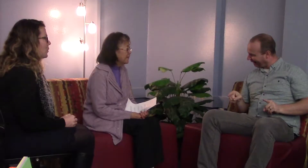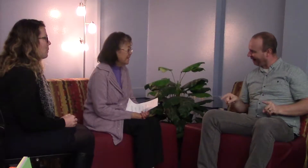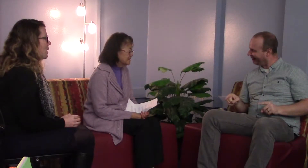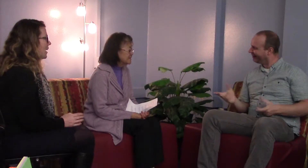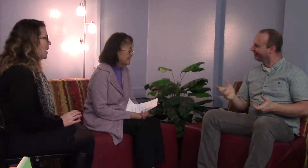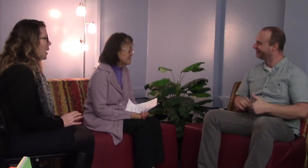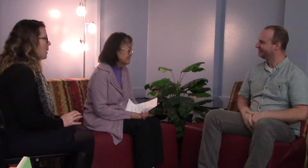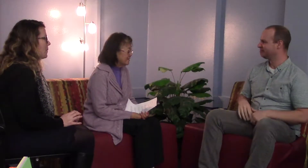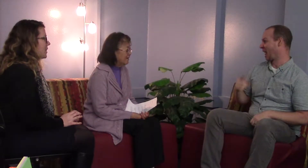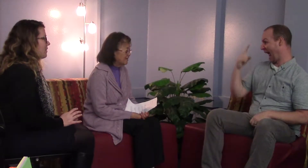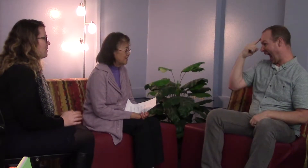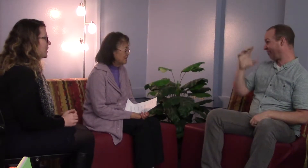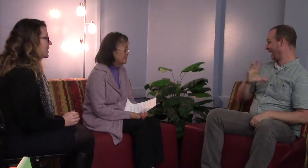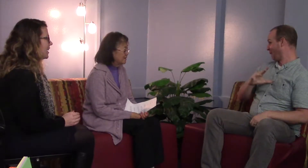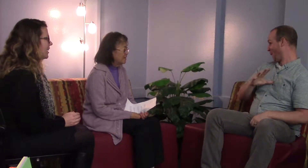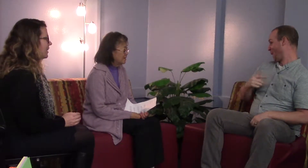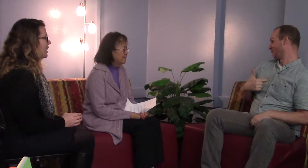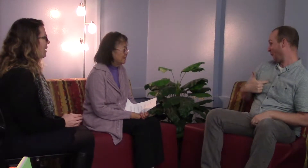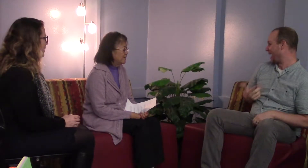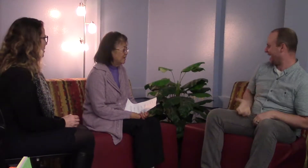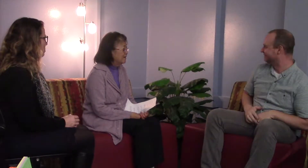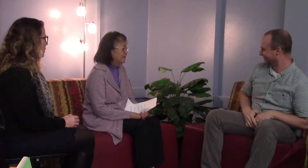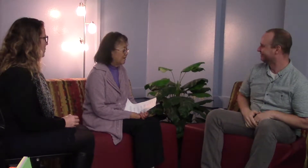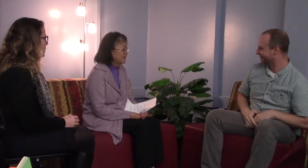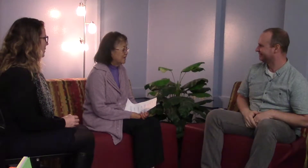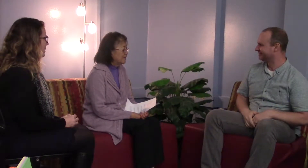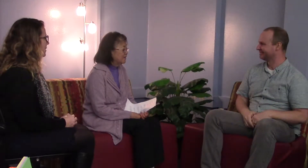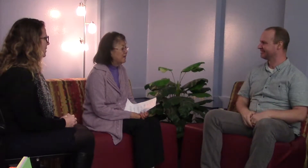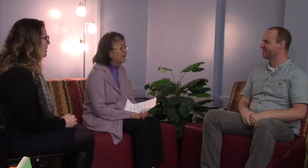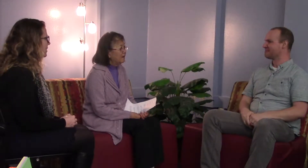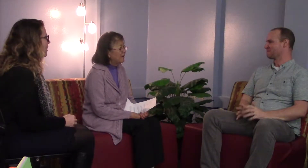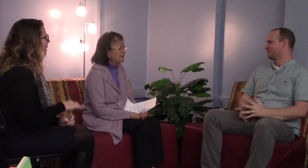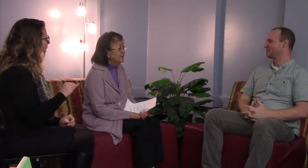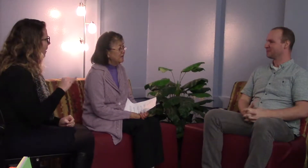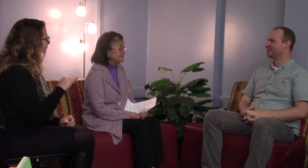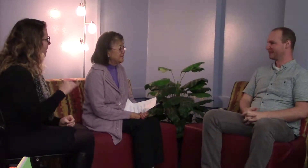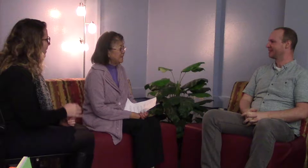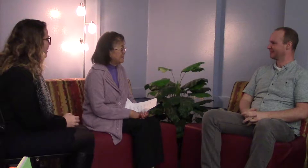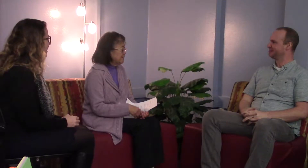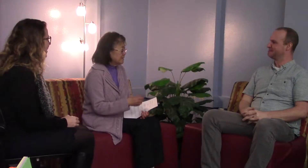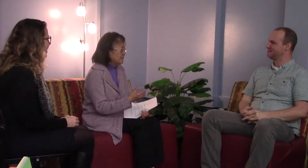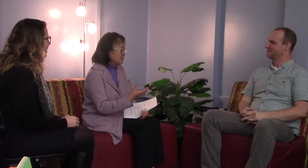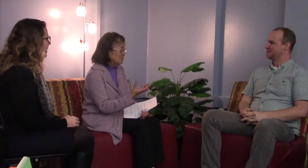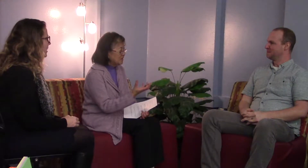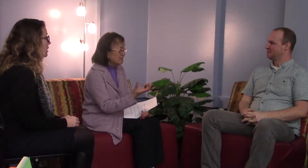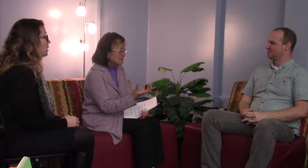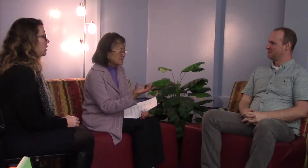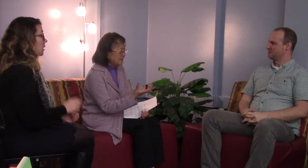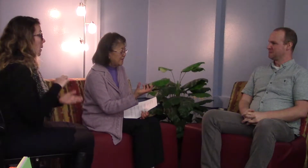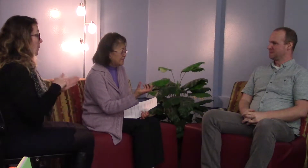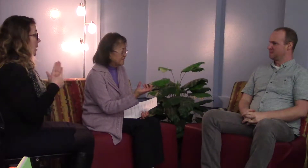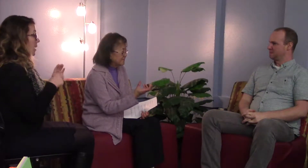will back up and then fix it. I think that's pretty cool. Tu: Then does that mean you can save